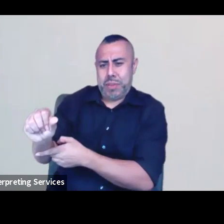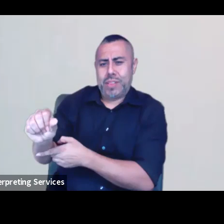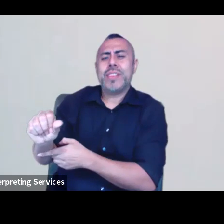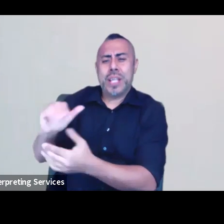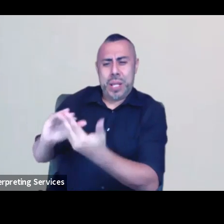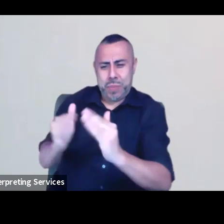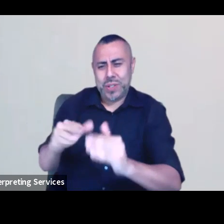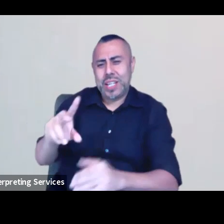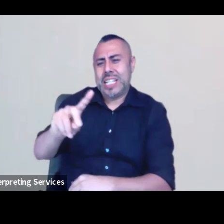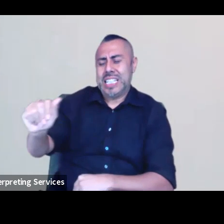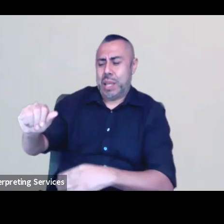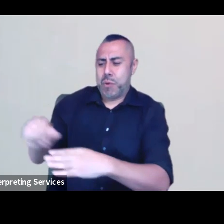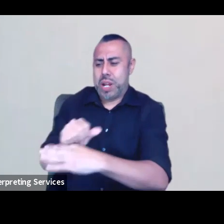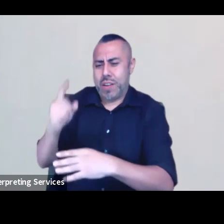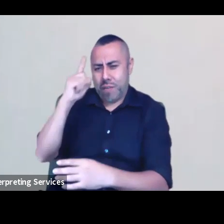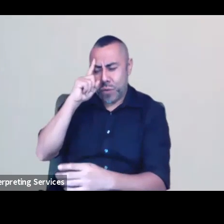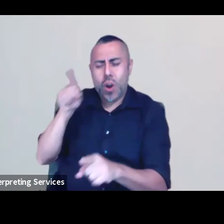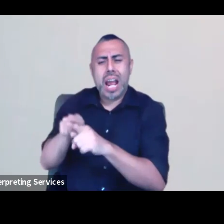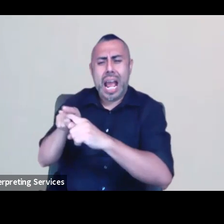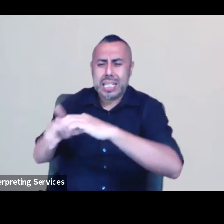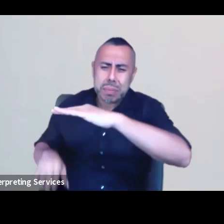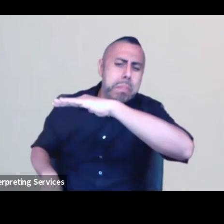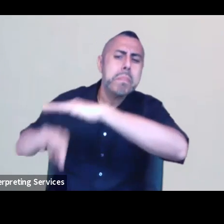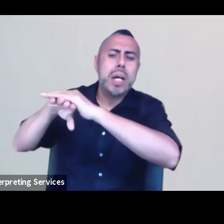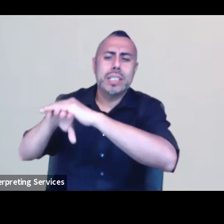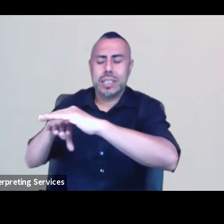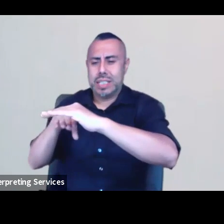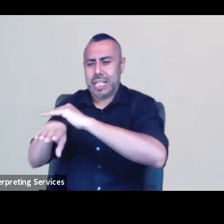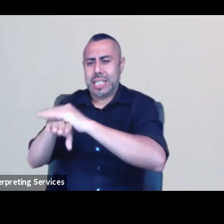specifically because sometimes I can't physically get to a space.